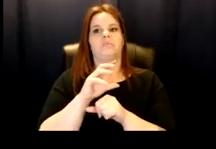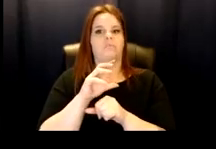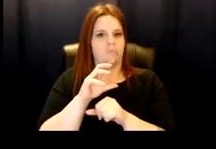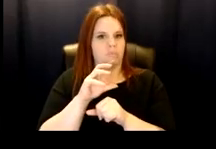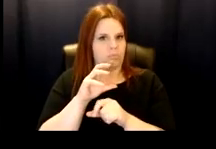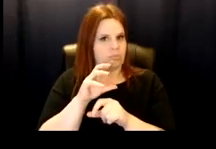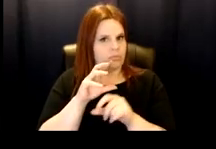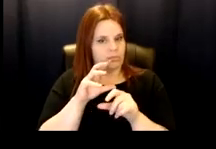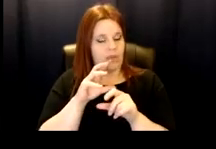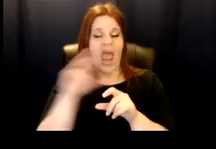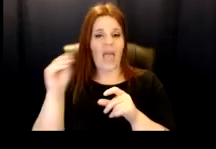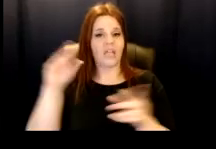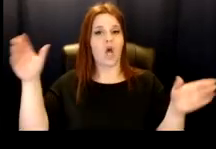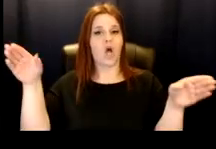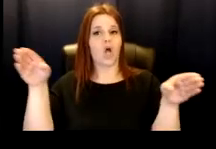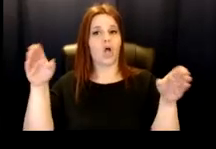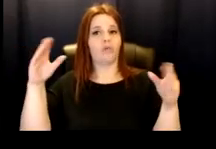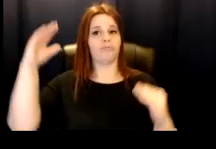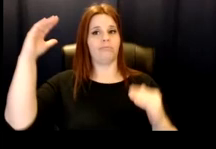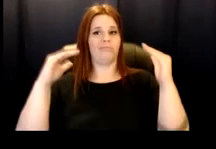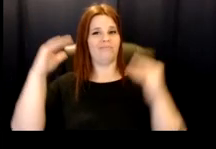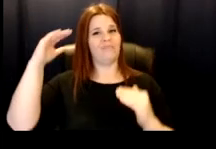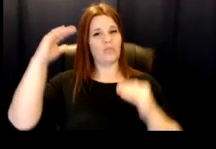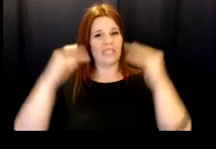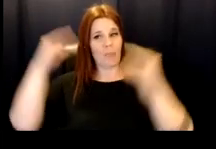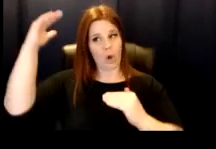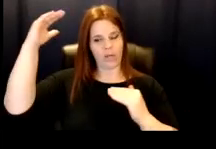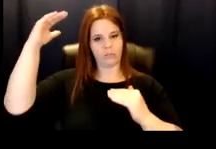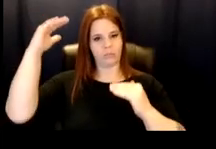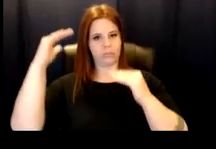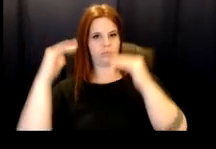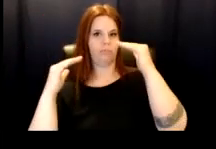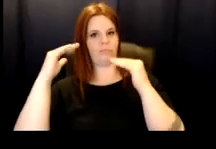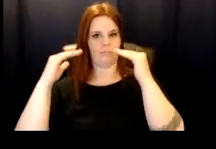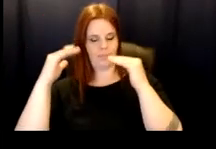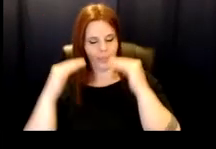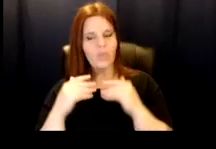disparities. Indeed, many members of the disability community has been asking for telework as